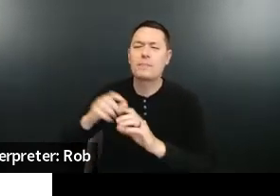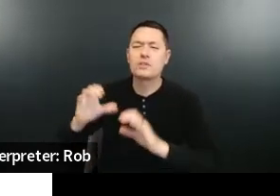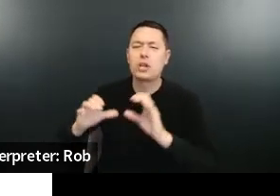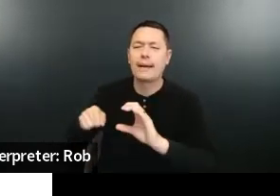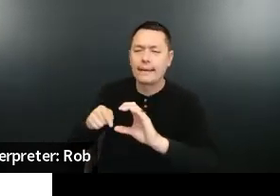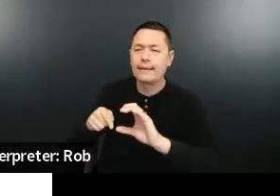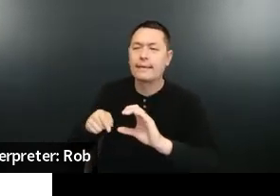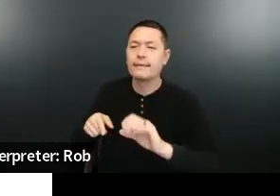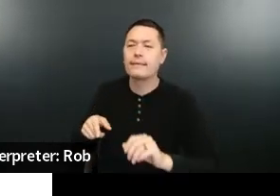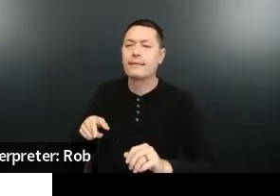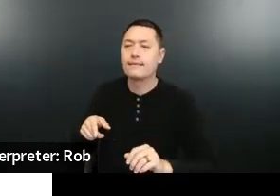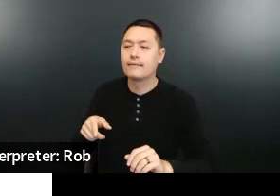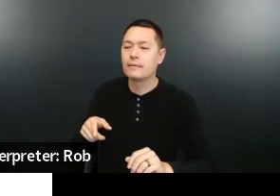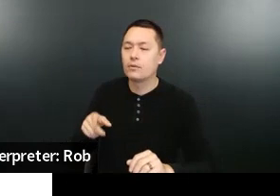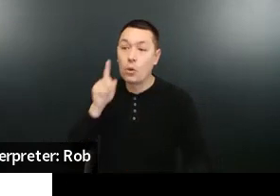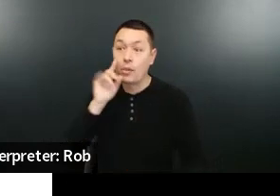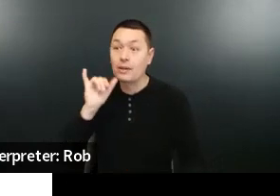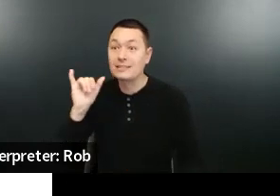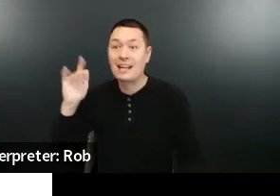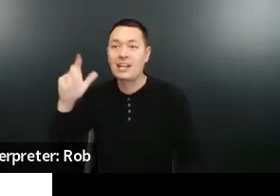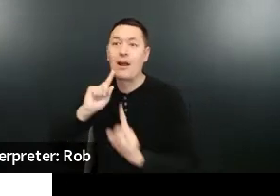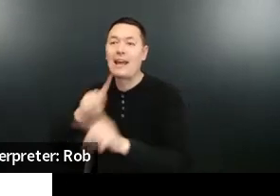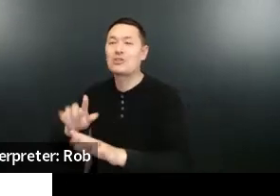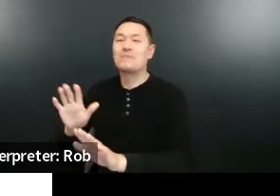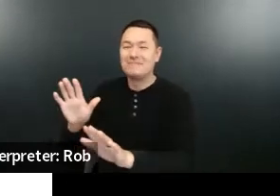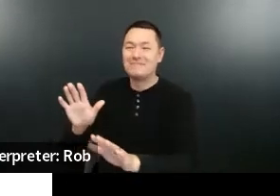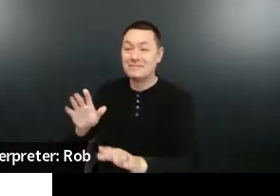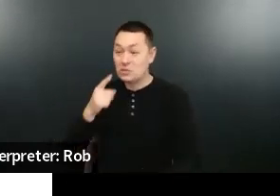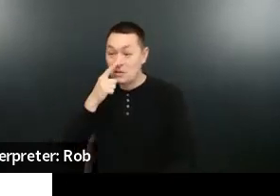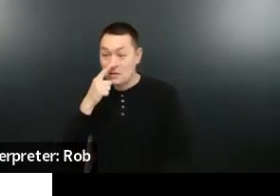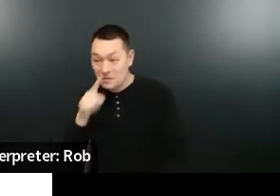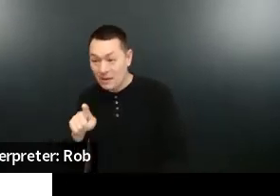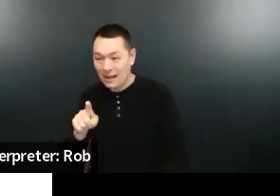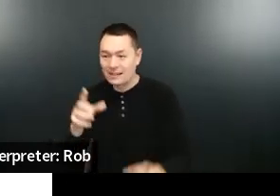Oh, it looks like Carol just answered it. Could you define as assessment abbreviations and Carol says, slow